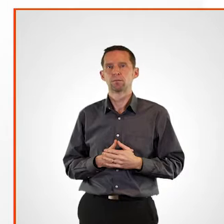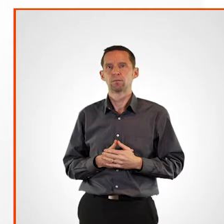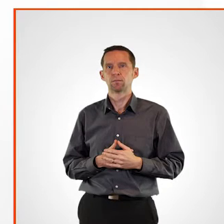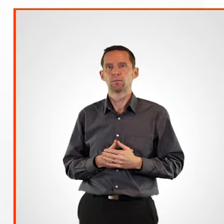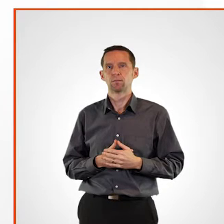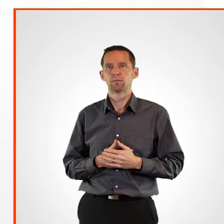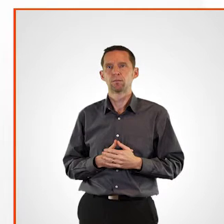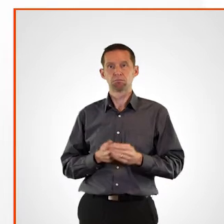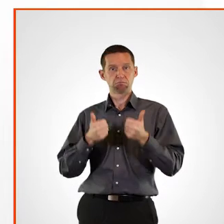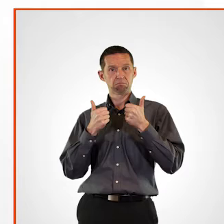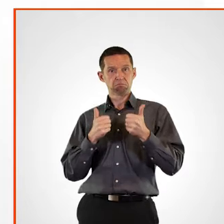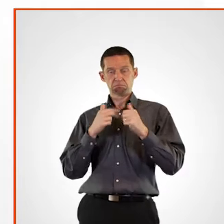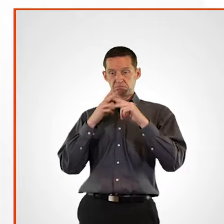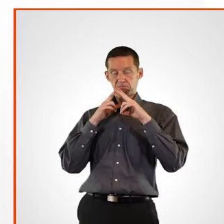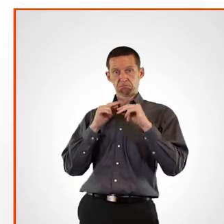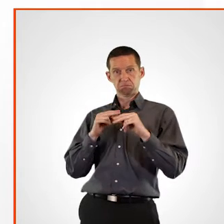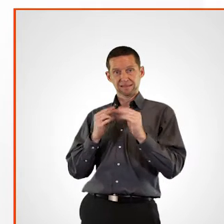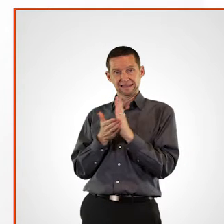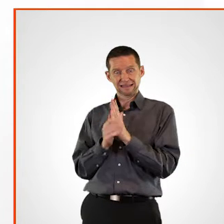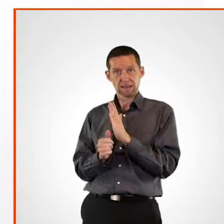Good spoken language skills for the most part